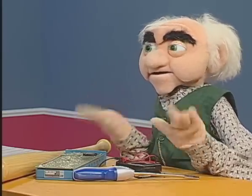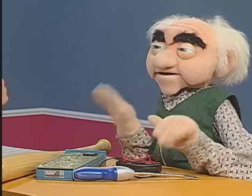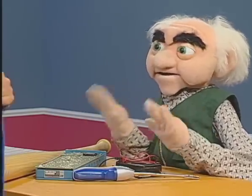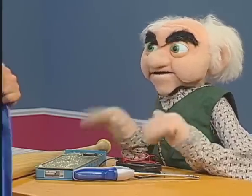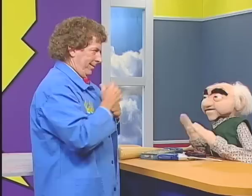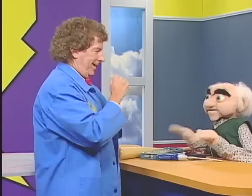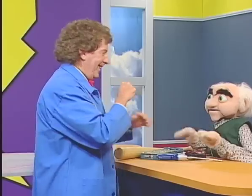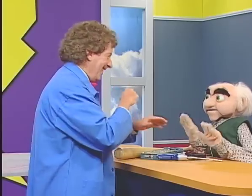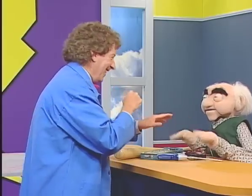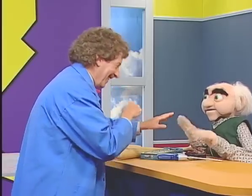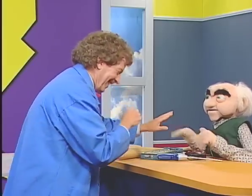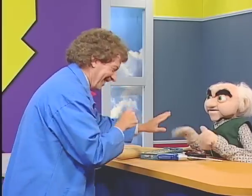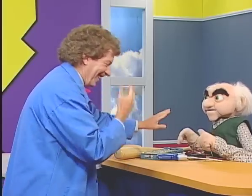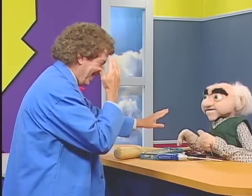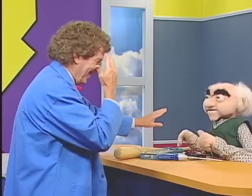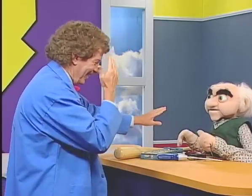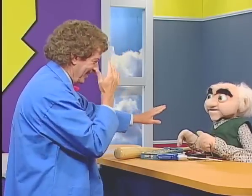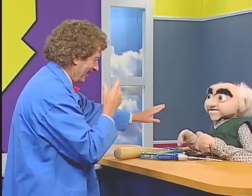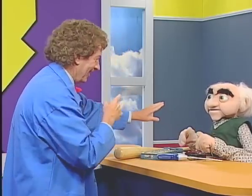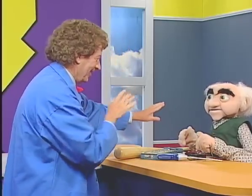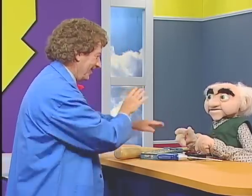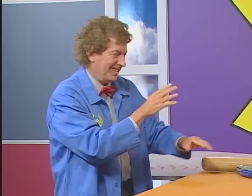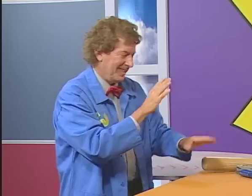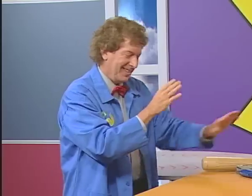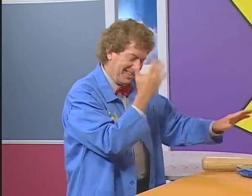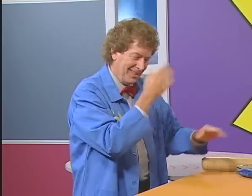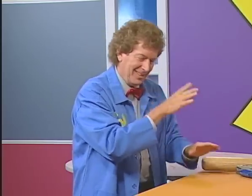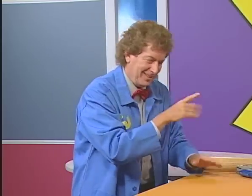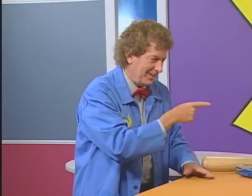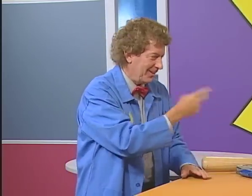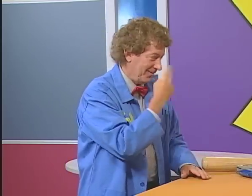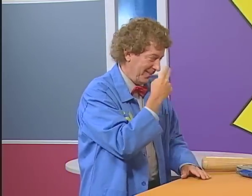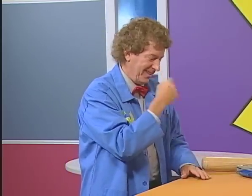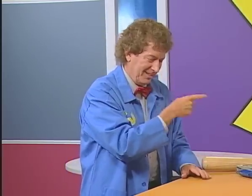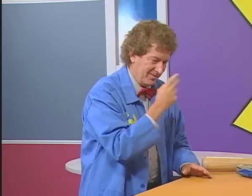TWEET TWEET, TWEET... TWEET, TWEET. I KNOW, YOU'RE FUNNY.